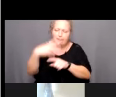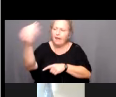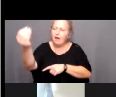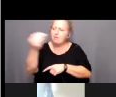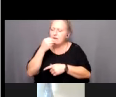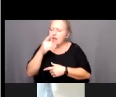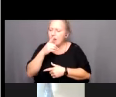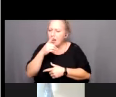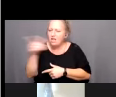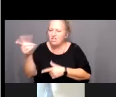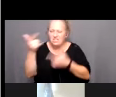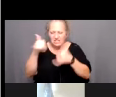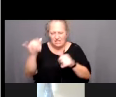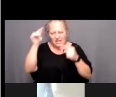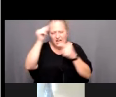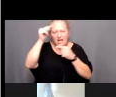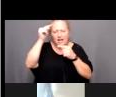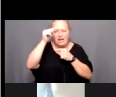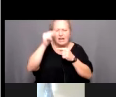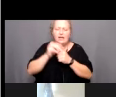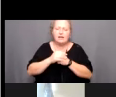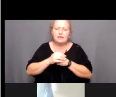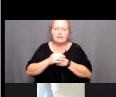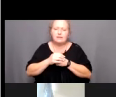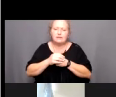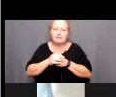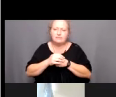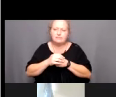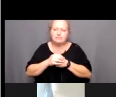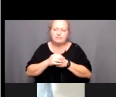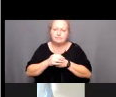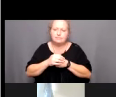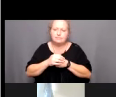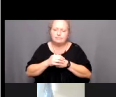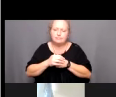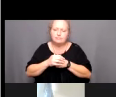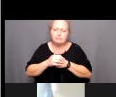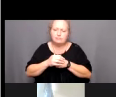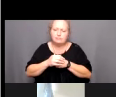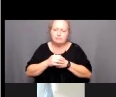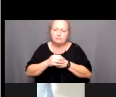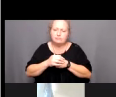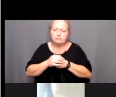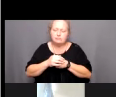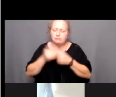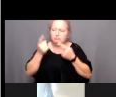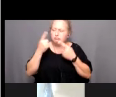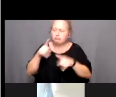then all of a sudden we noticed that she had fainted, all of a sudden she